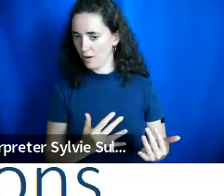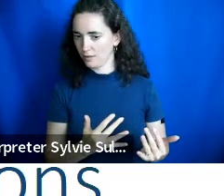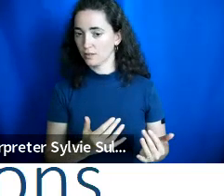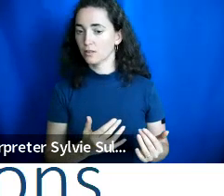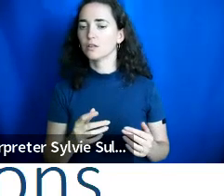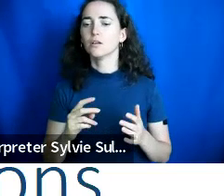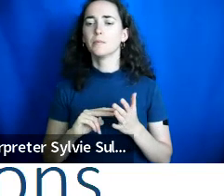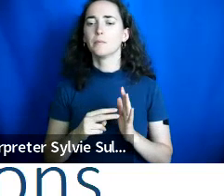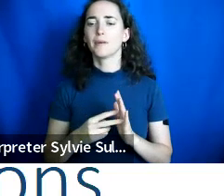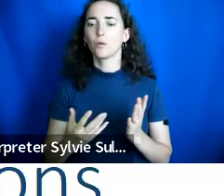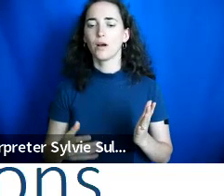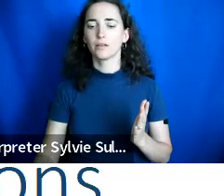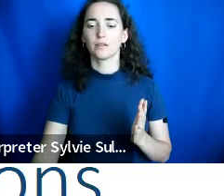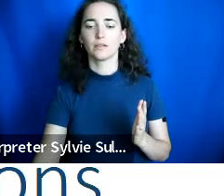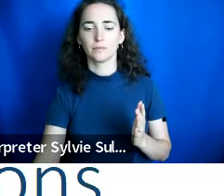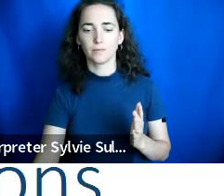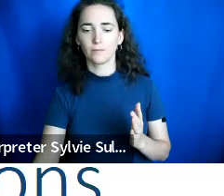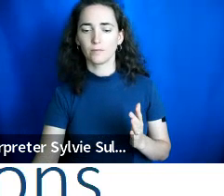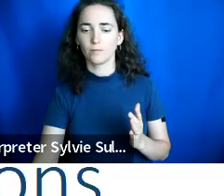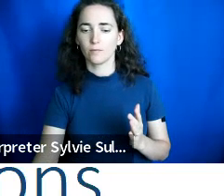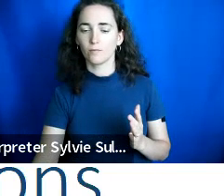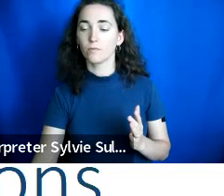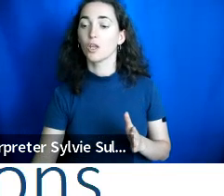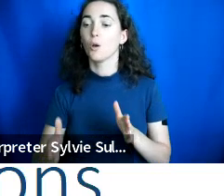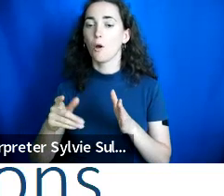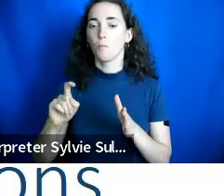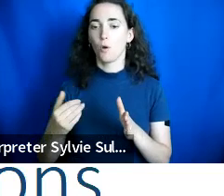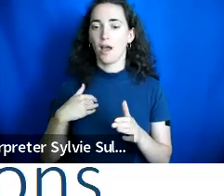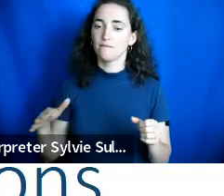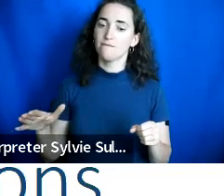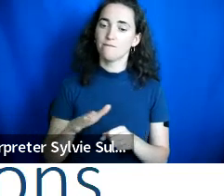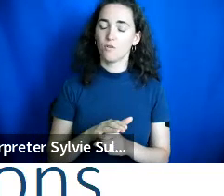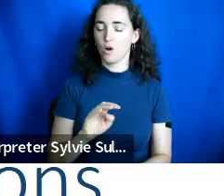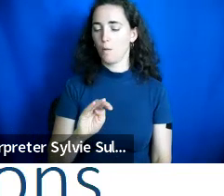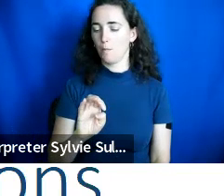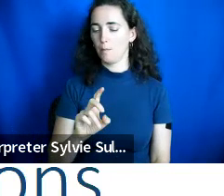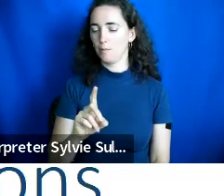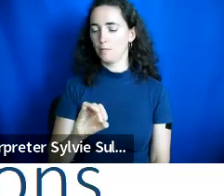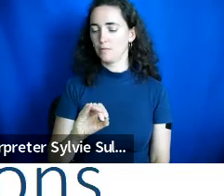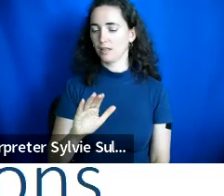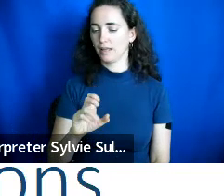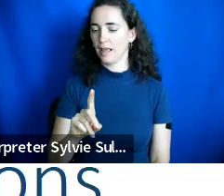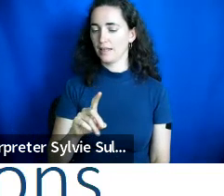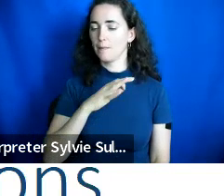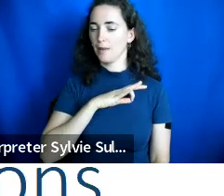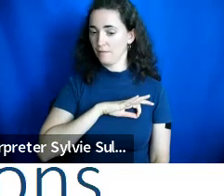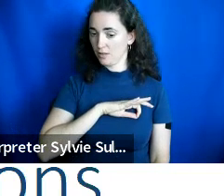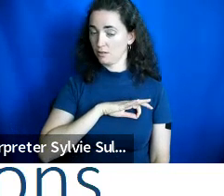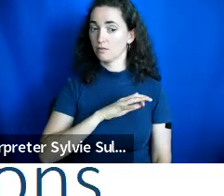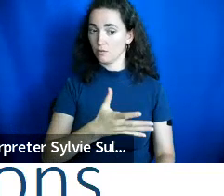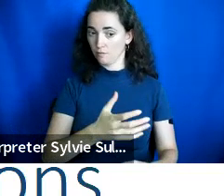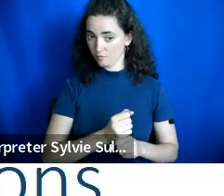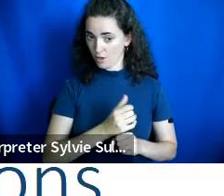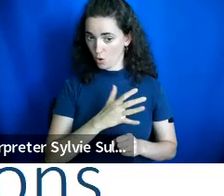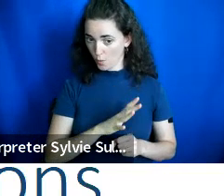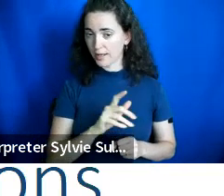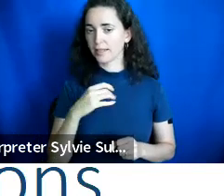Must already receive full Medicaid benefits in order to apply for the service.